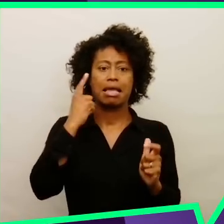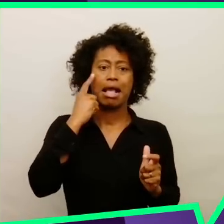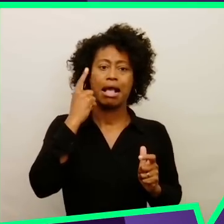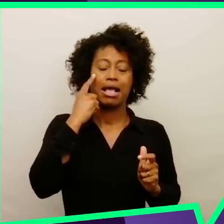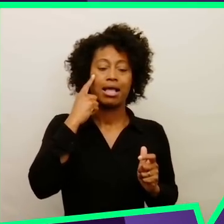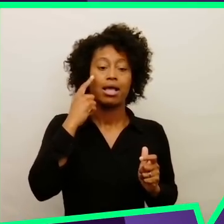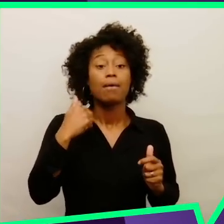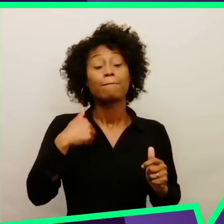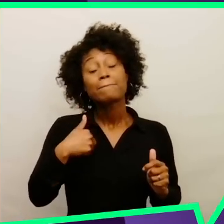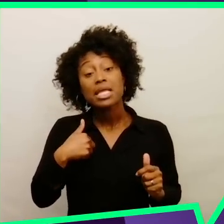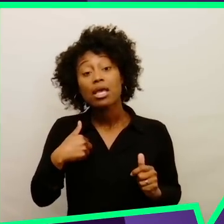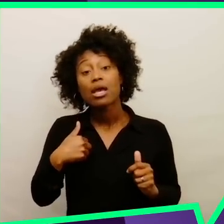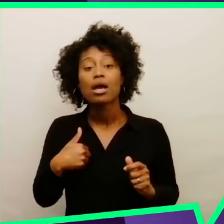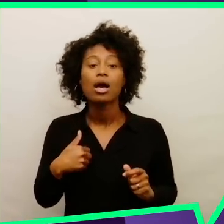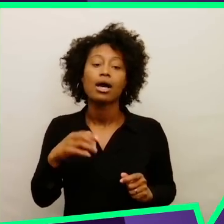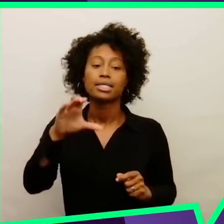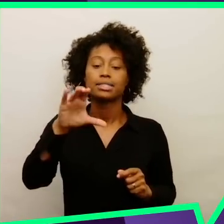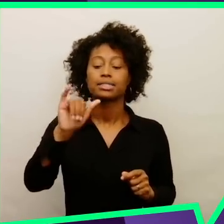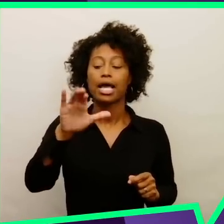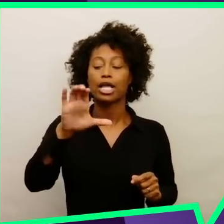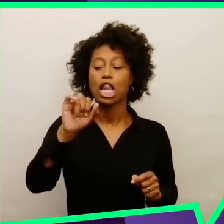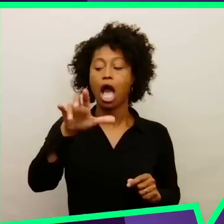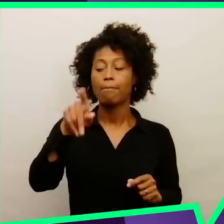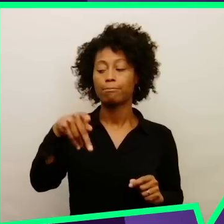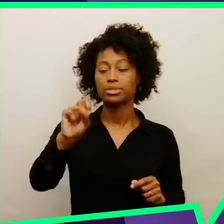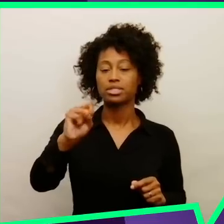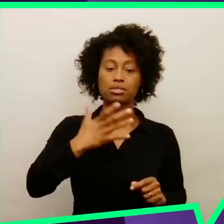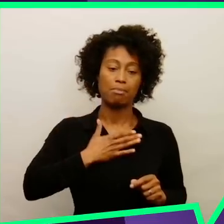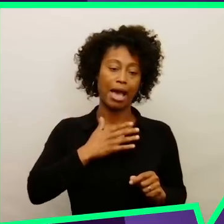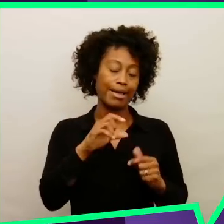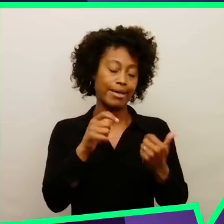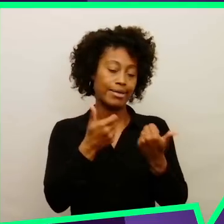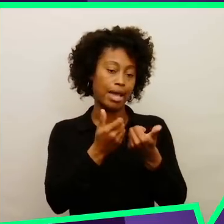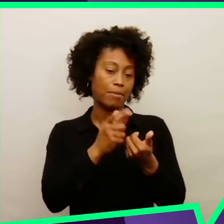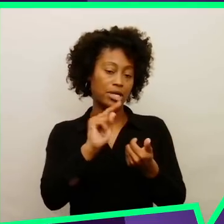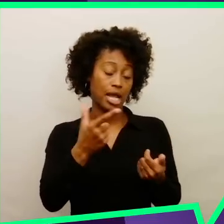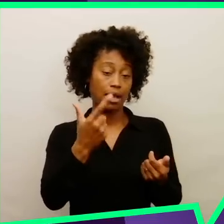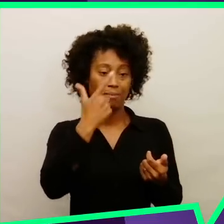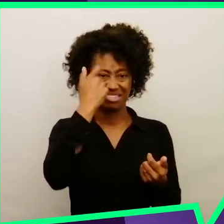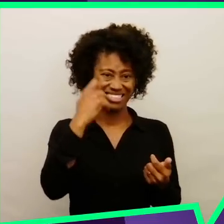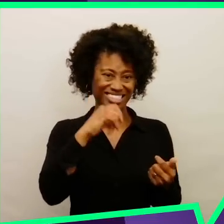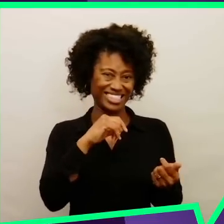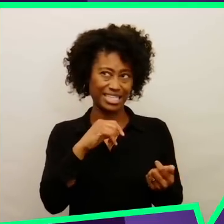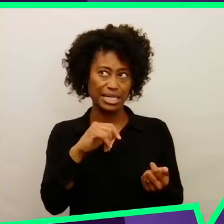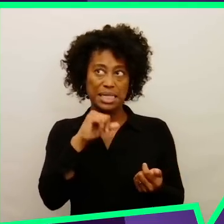So me, I go by Cyclops. So I don't have anything that falls